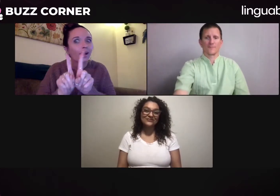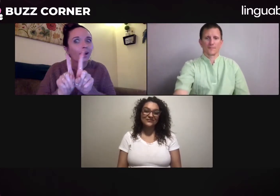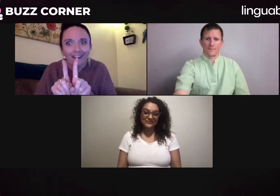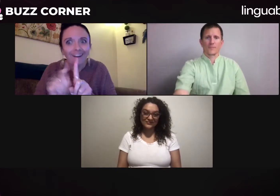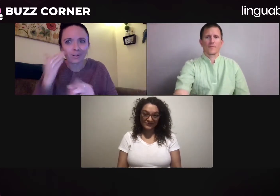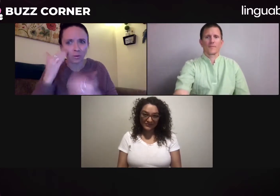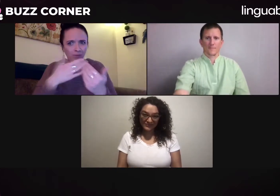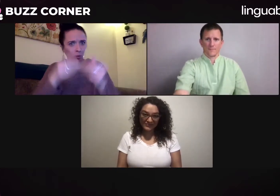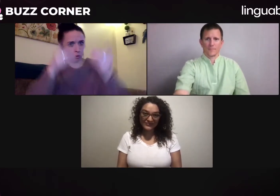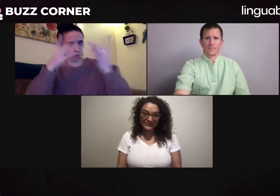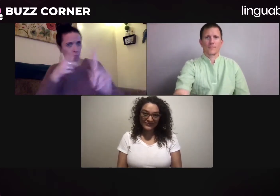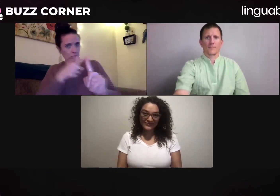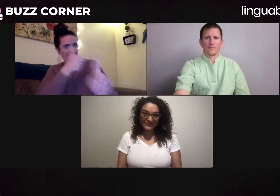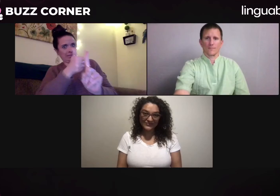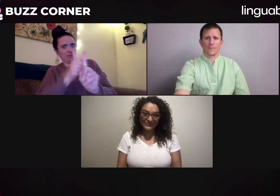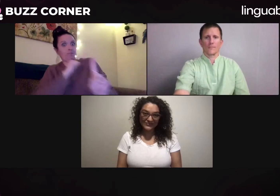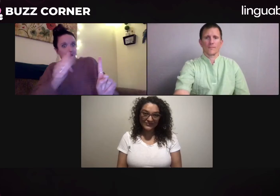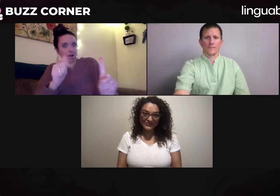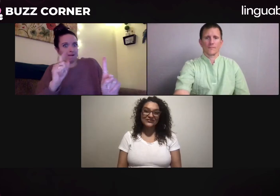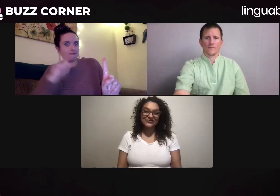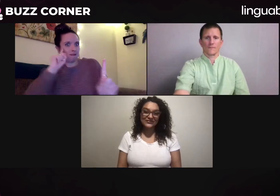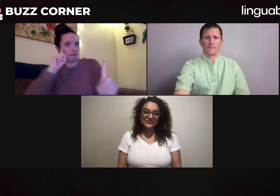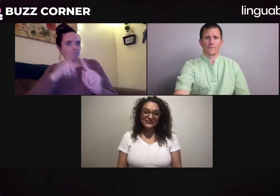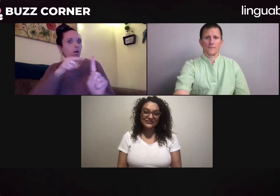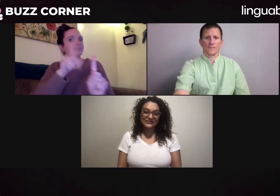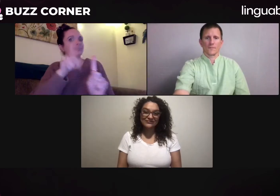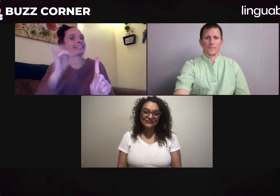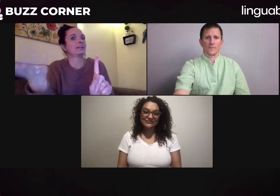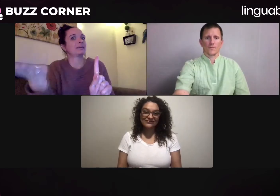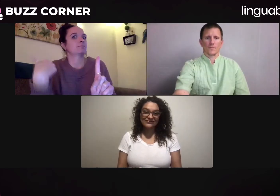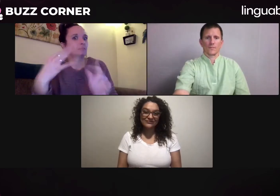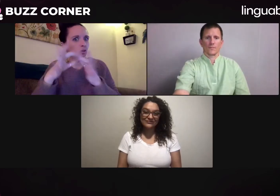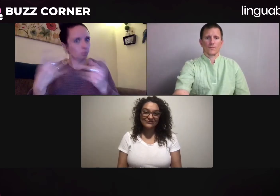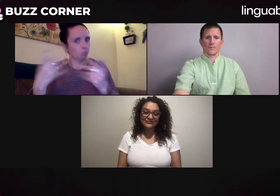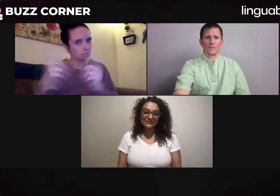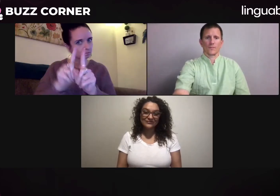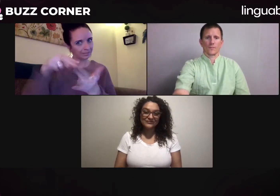We saw the BAFTAs with the director there and having an interpreter